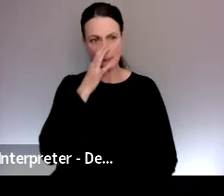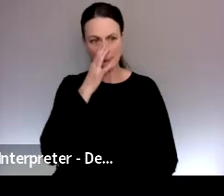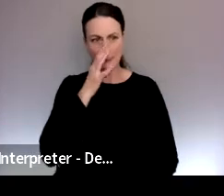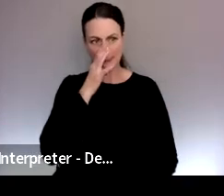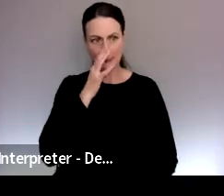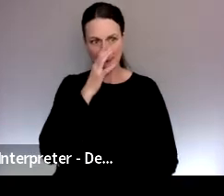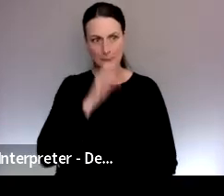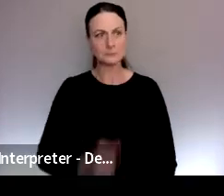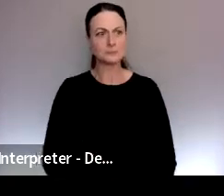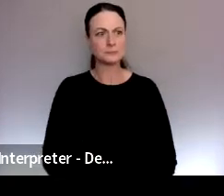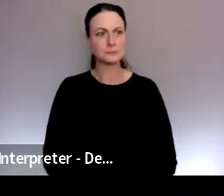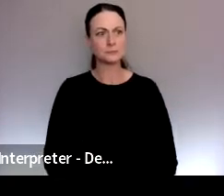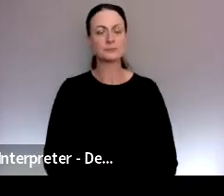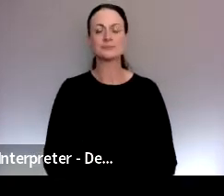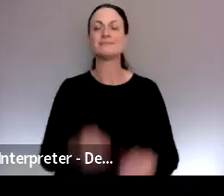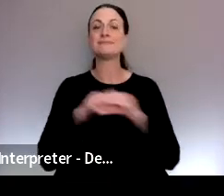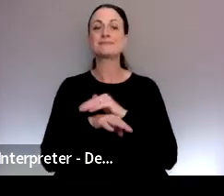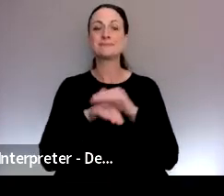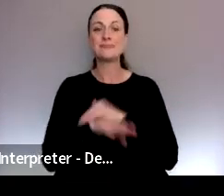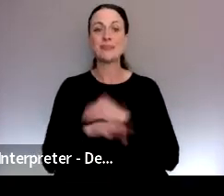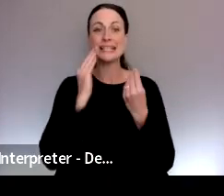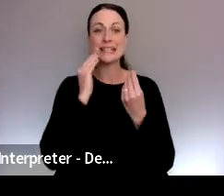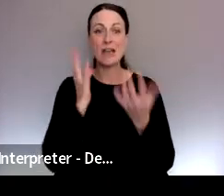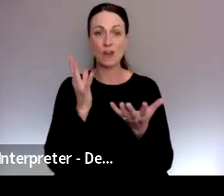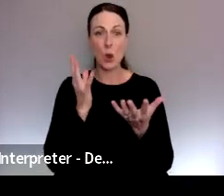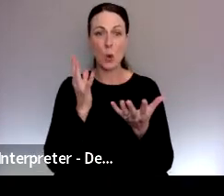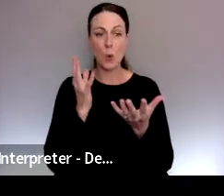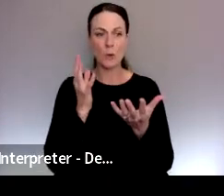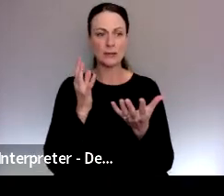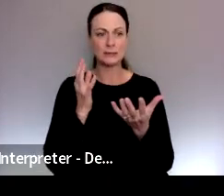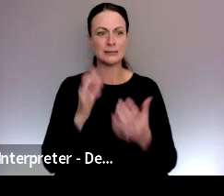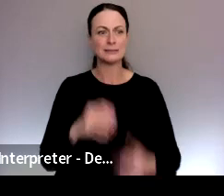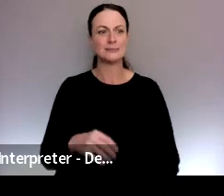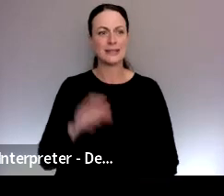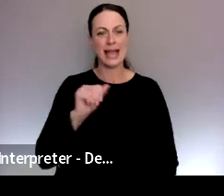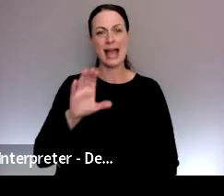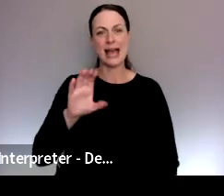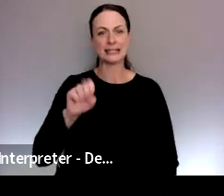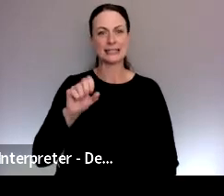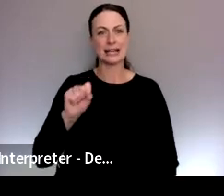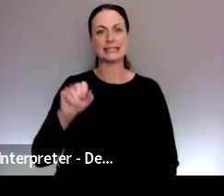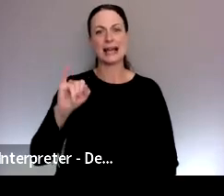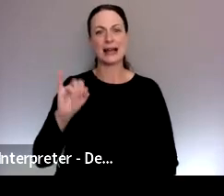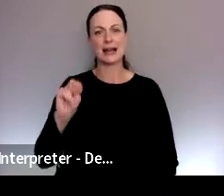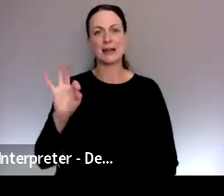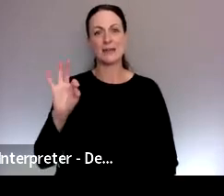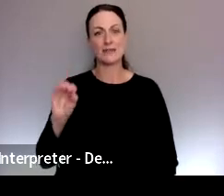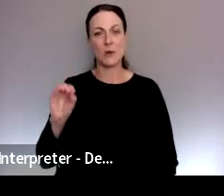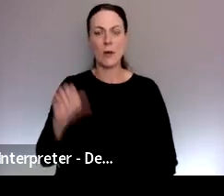You can contact us at accessinfo, A-C-C-E-S-S-I-N-F-O,